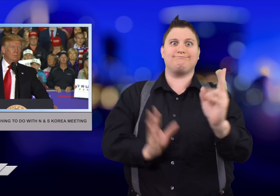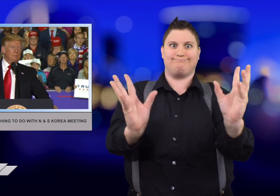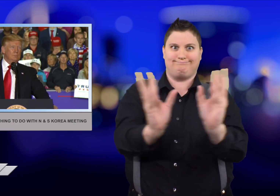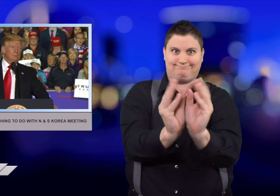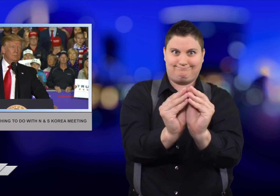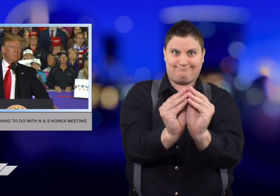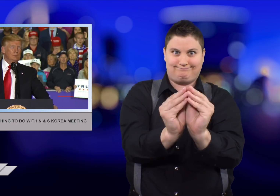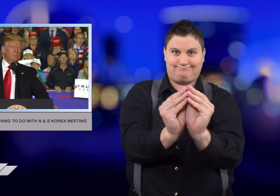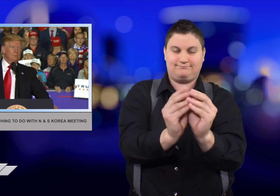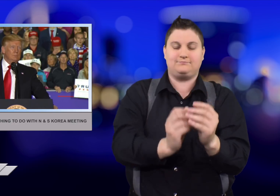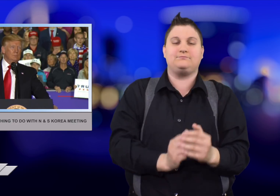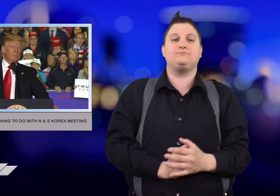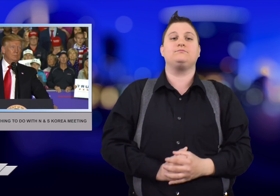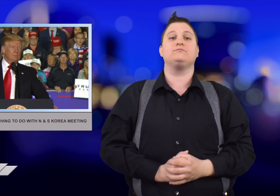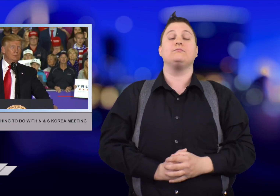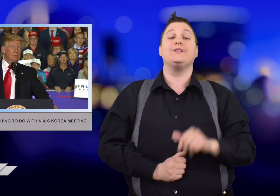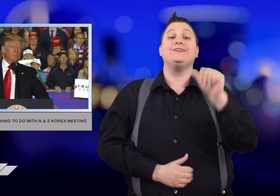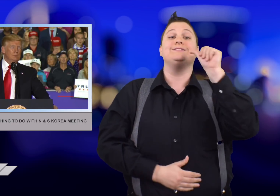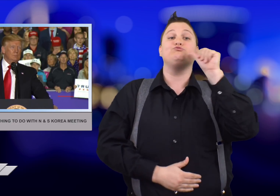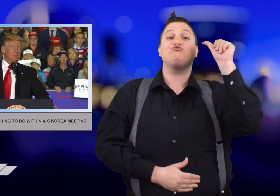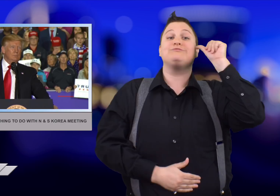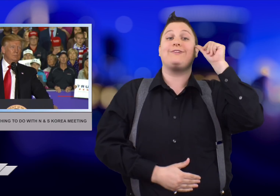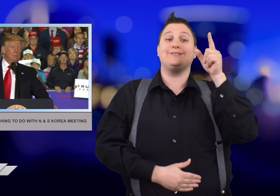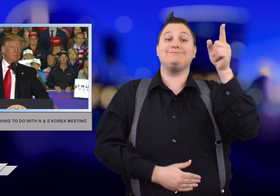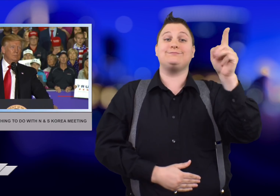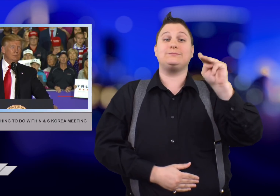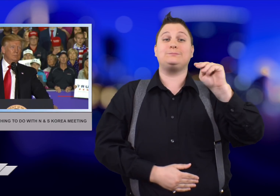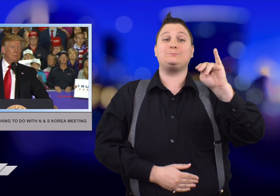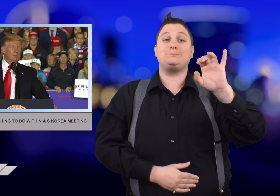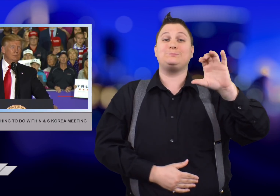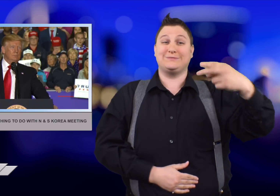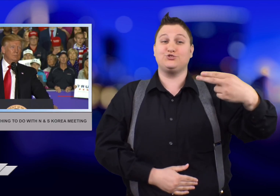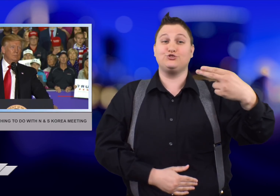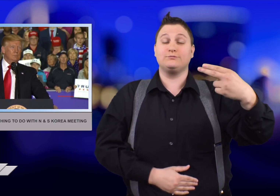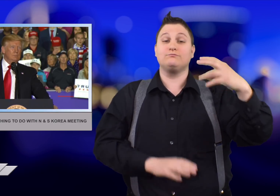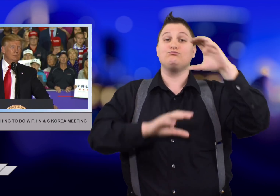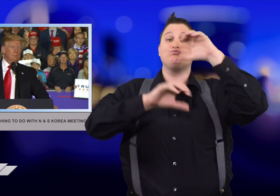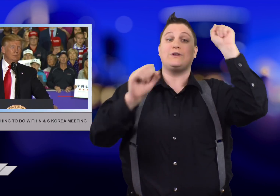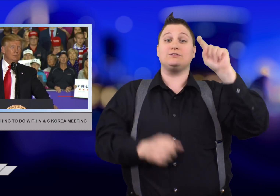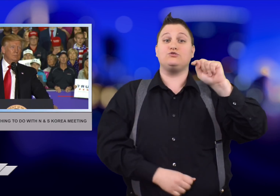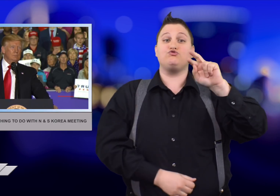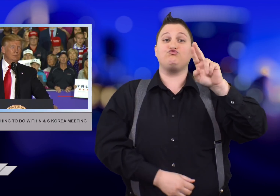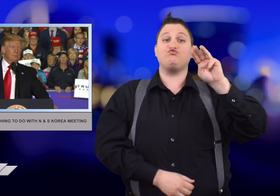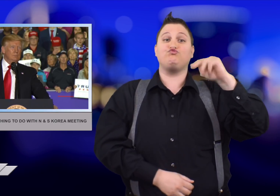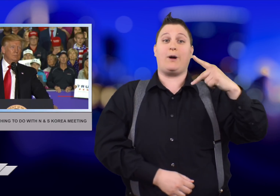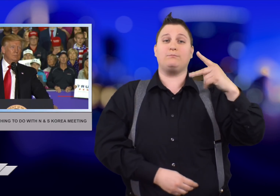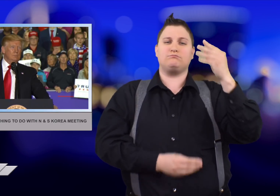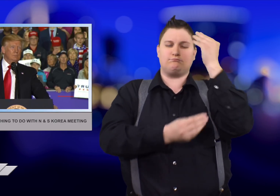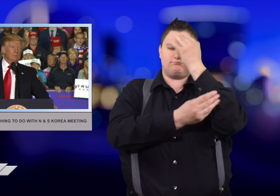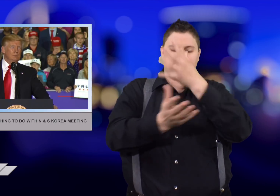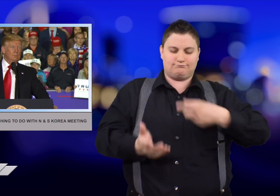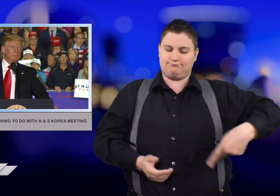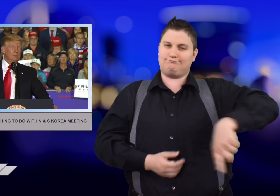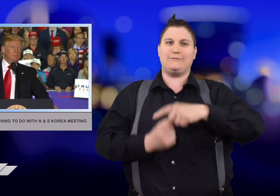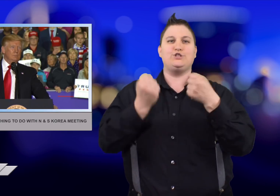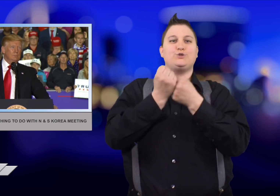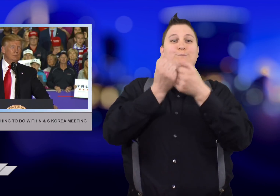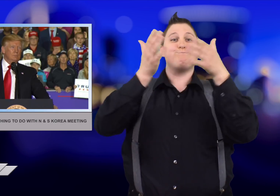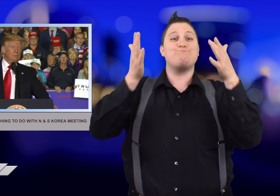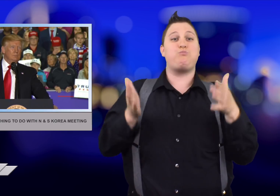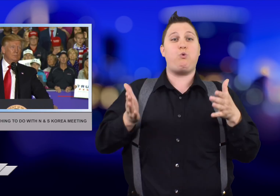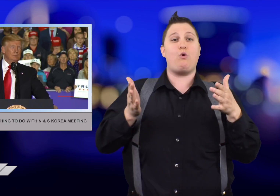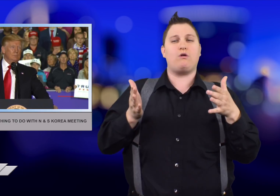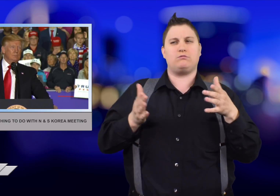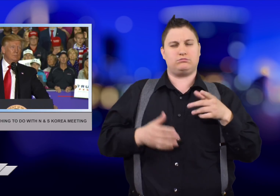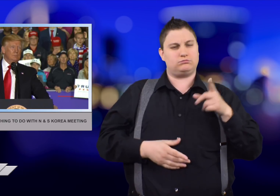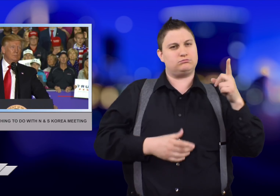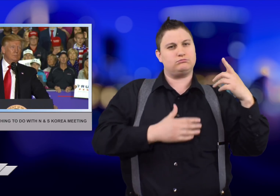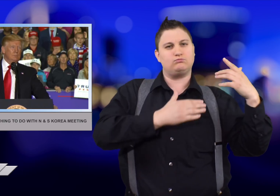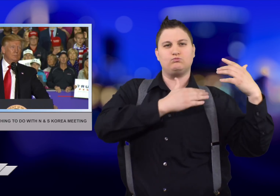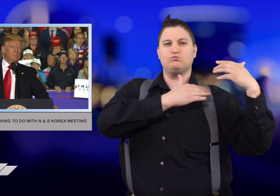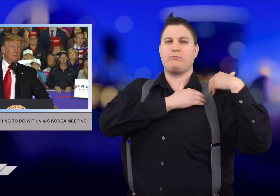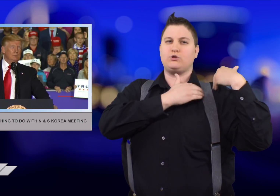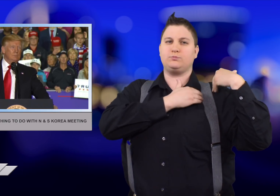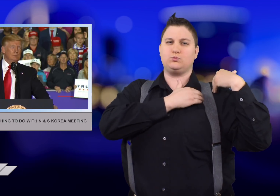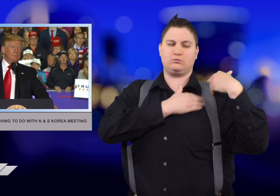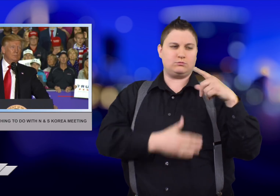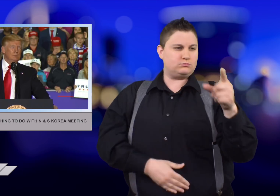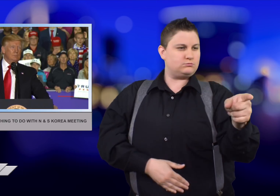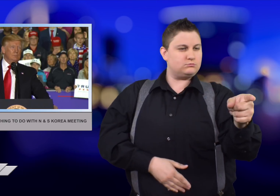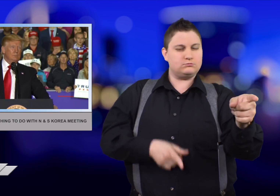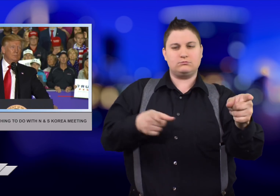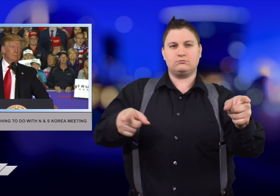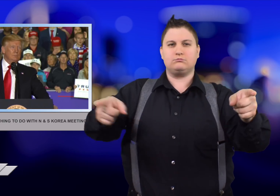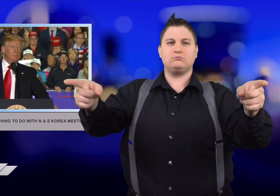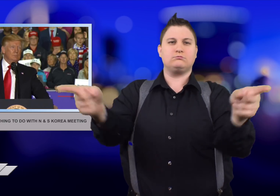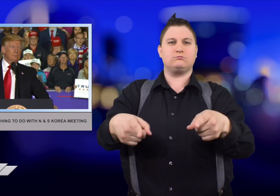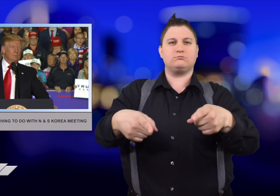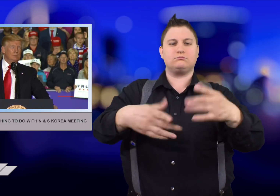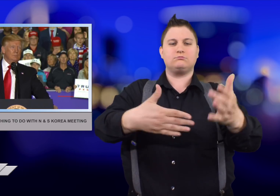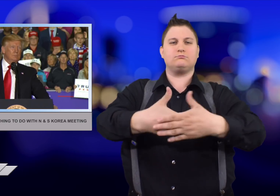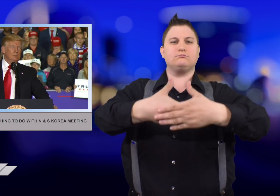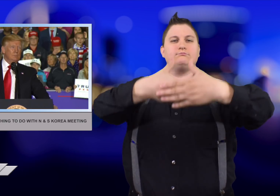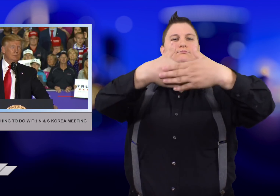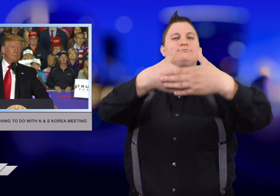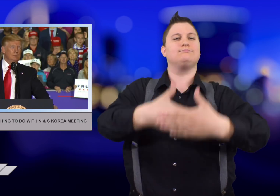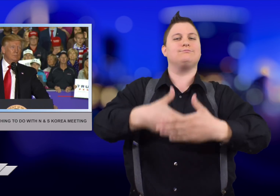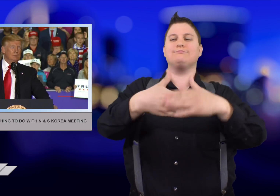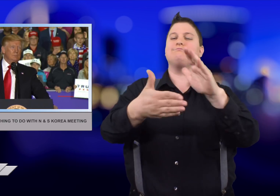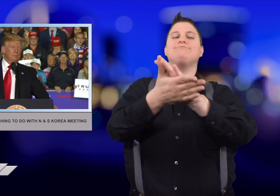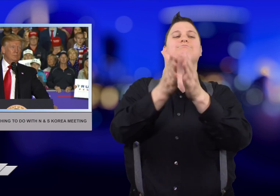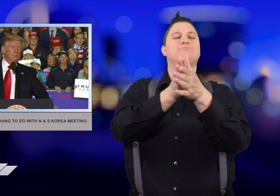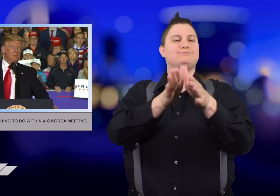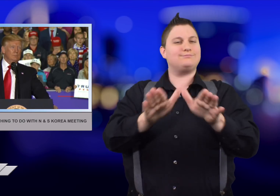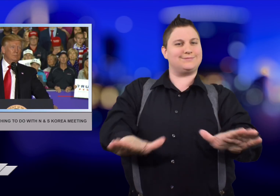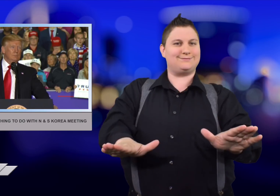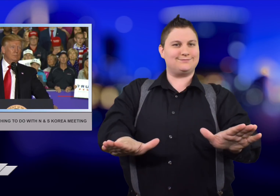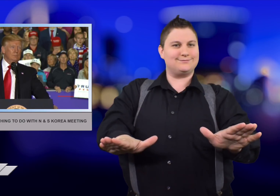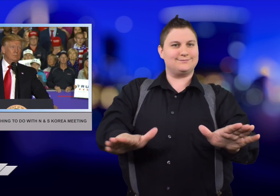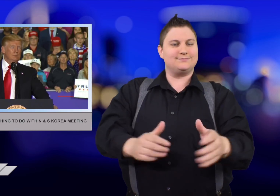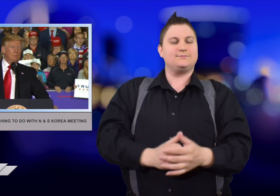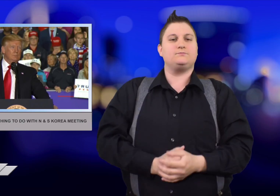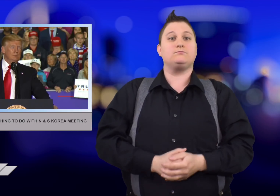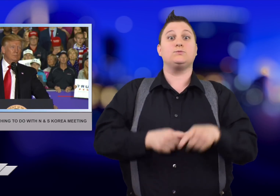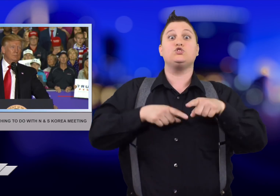historic meeting between North Korean leader Kim Jong-Un and South Korean leader Moon Jae-In.